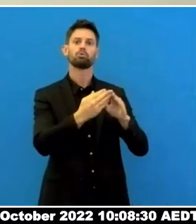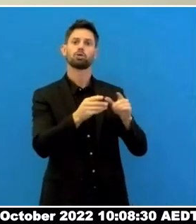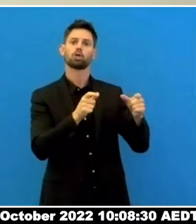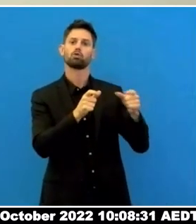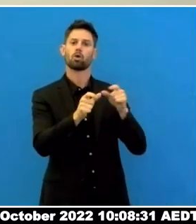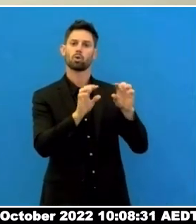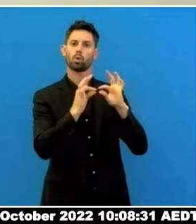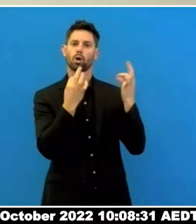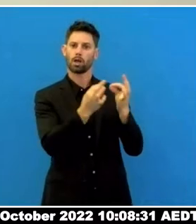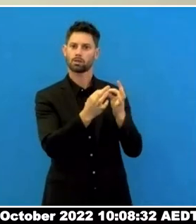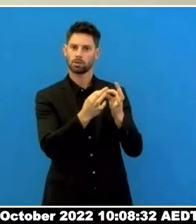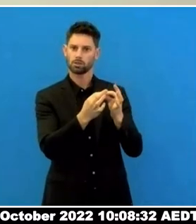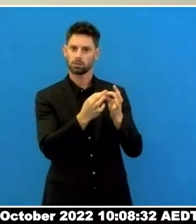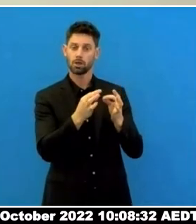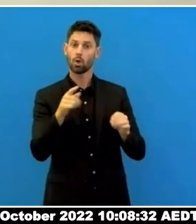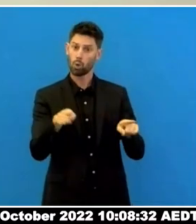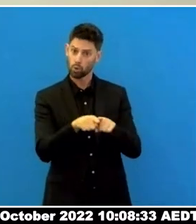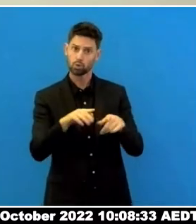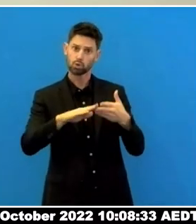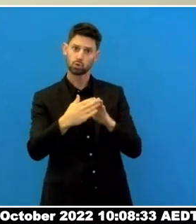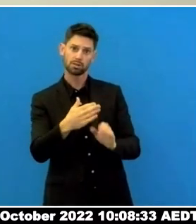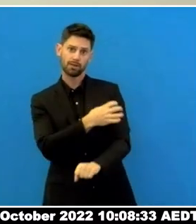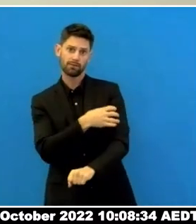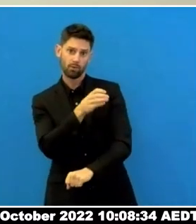and trauma informed and healing approaches the service delivery